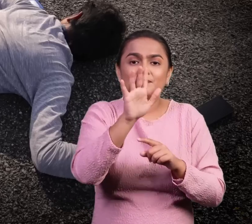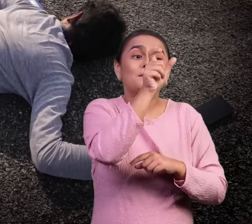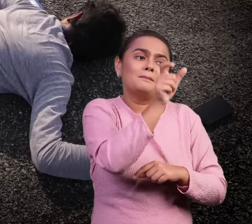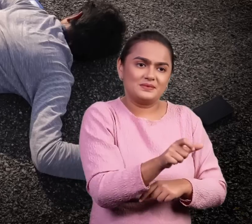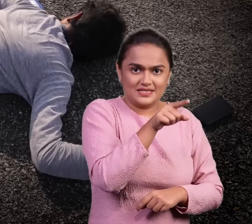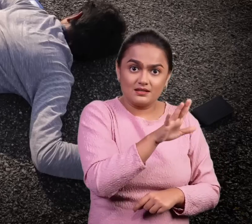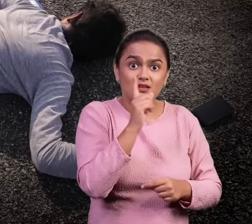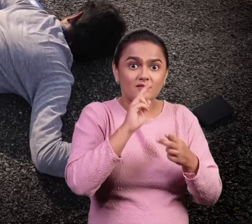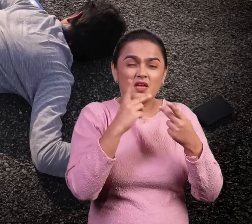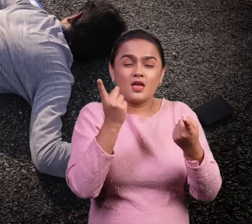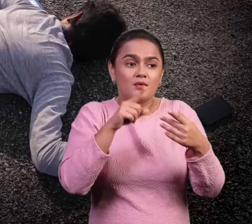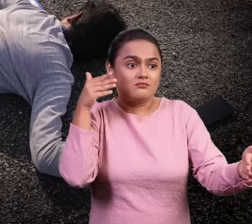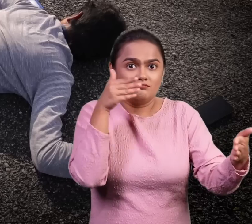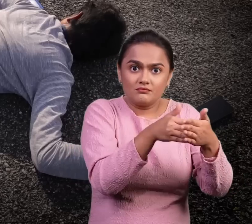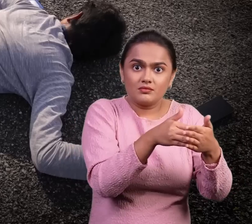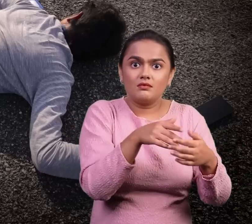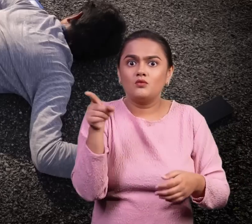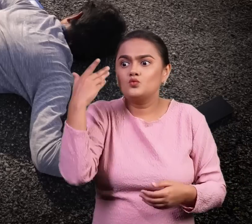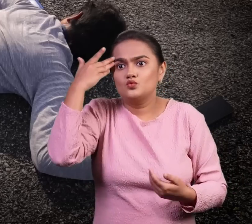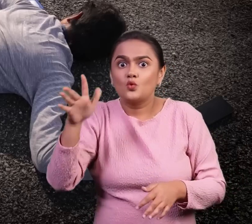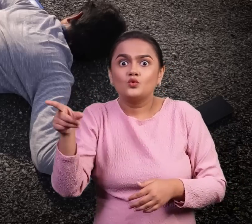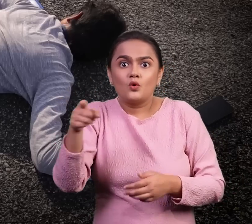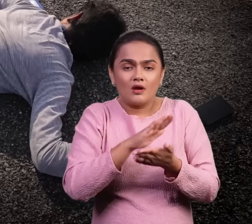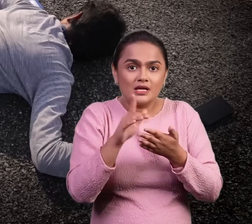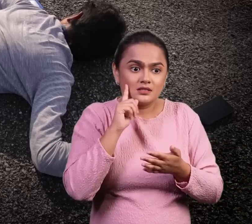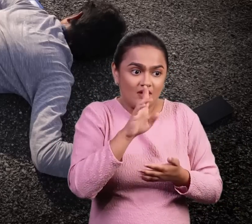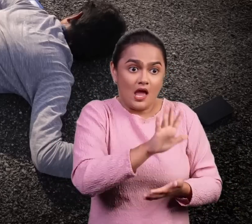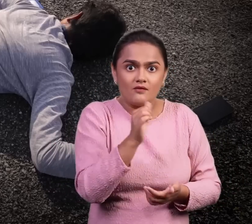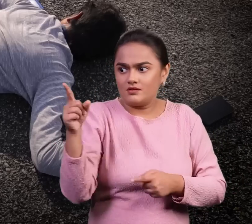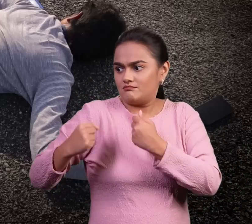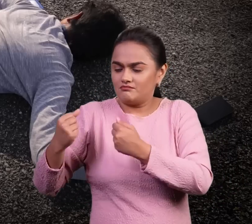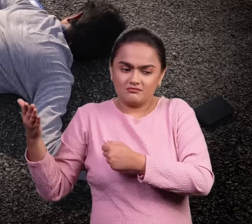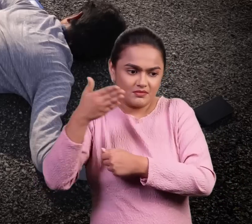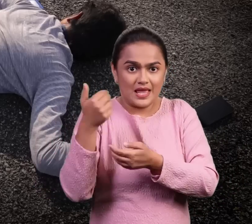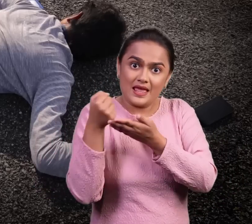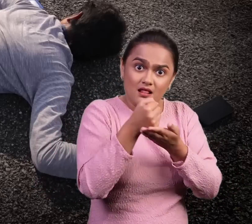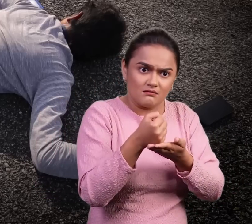If they meet with an accident, should we help, considering we don’t know they are HIV-positive?